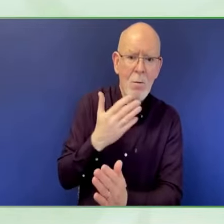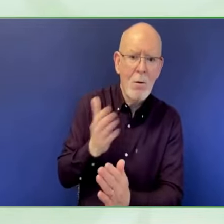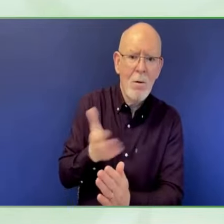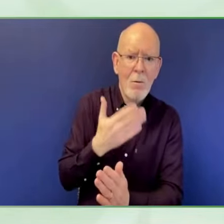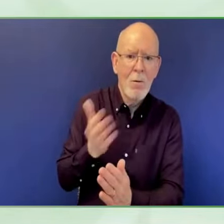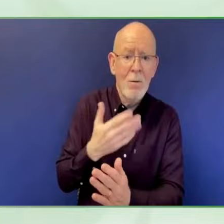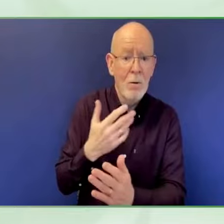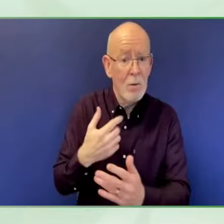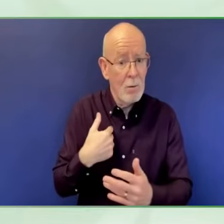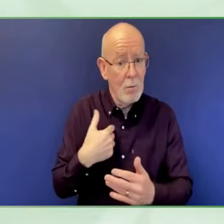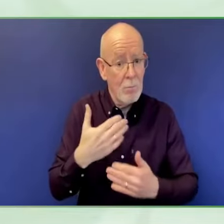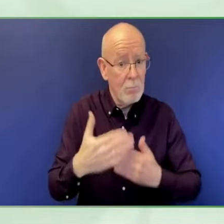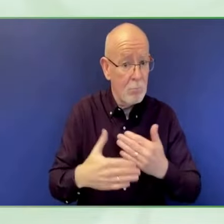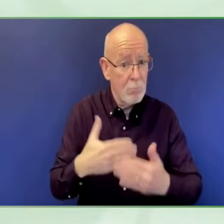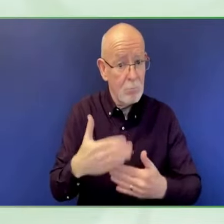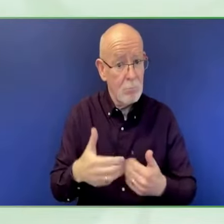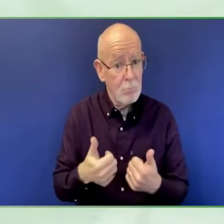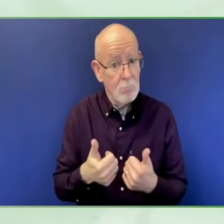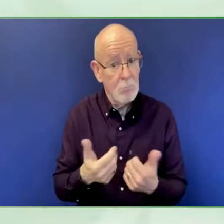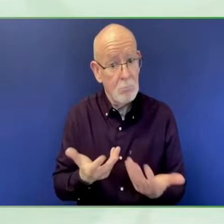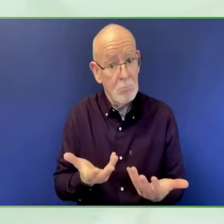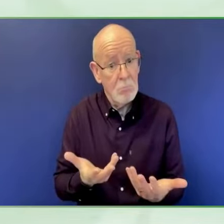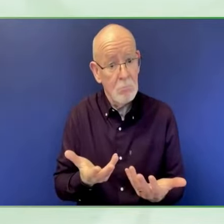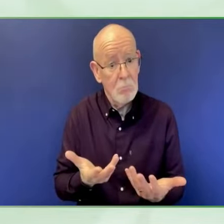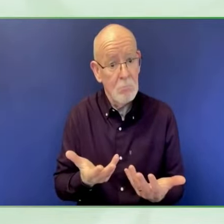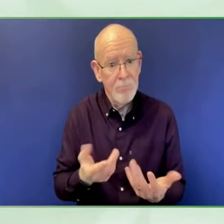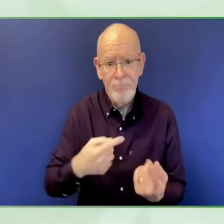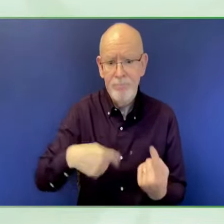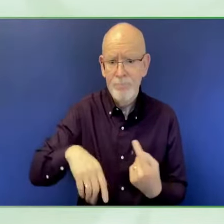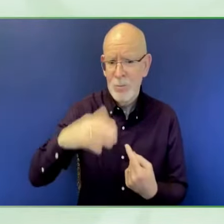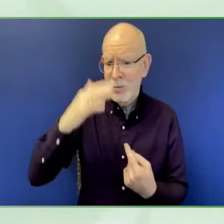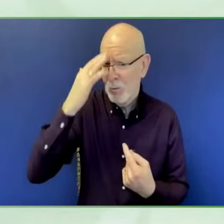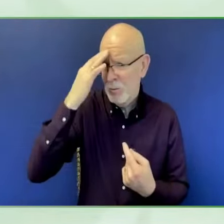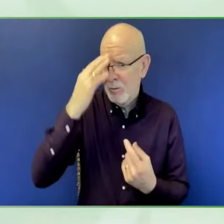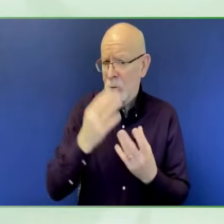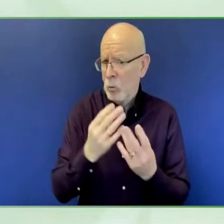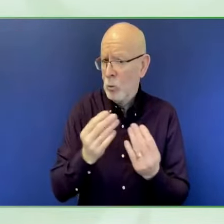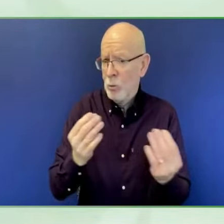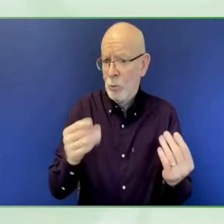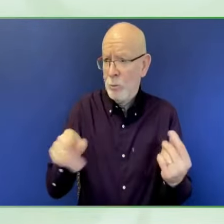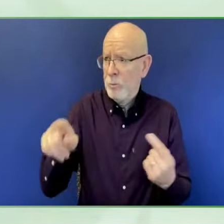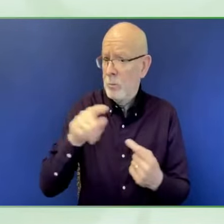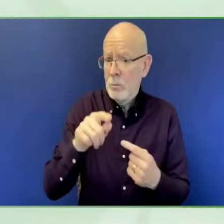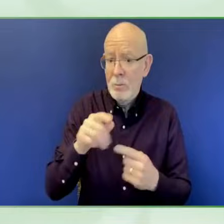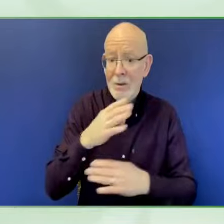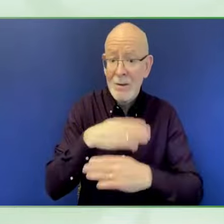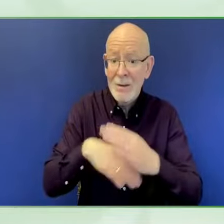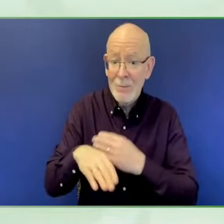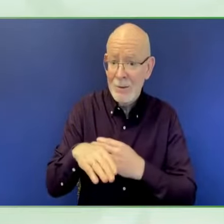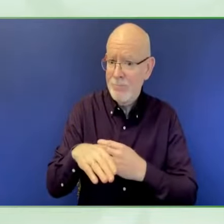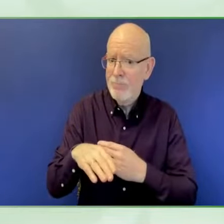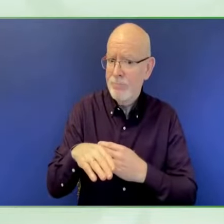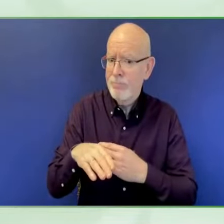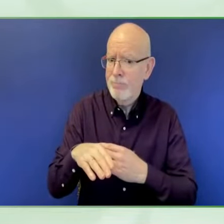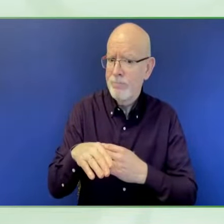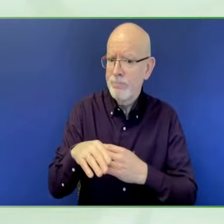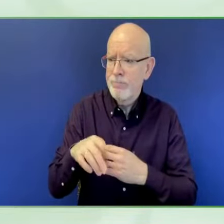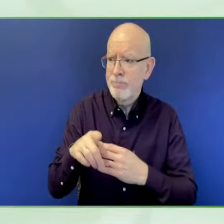large segregated settings cut away, cut out of society, and this is not acceptable.